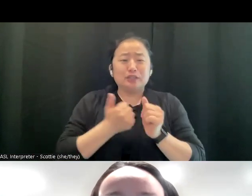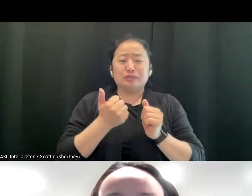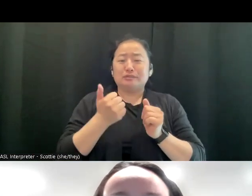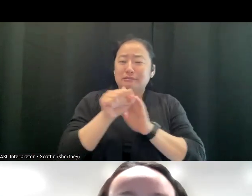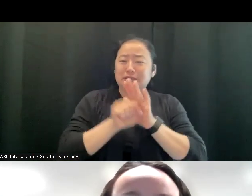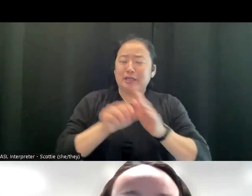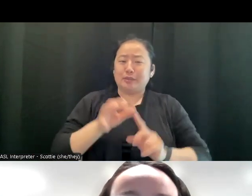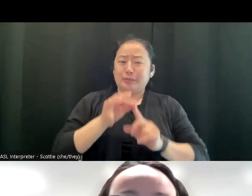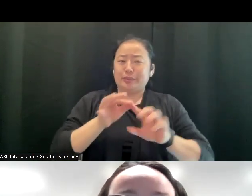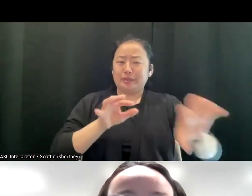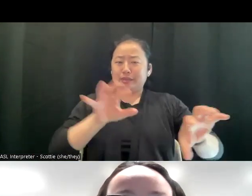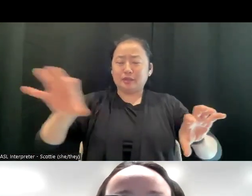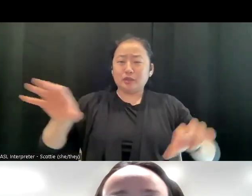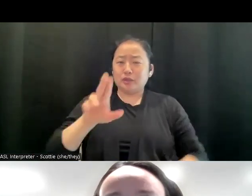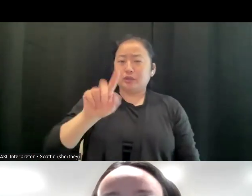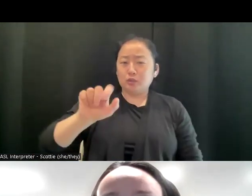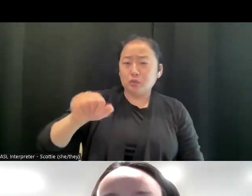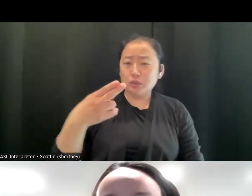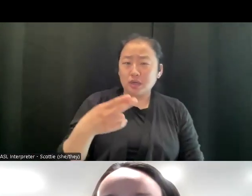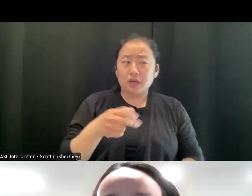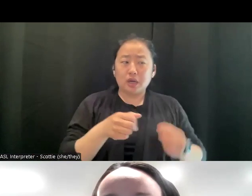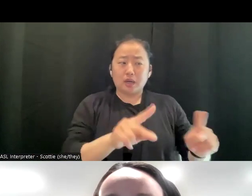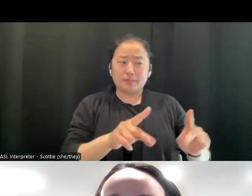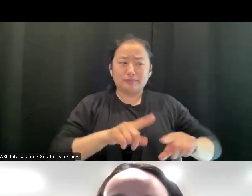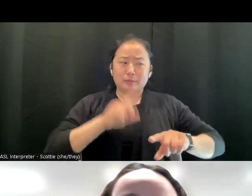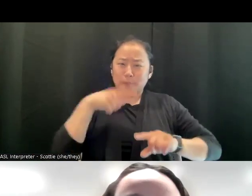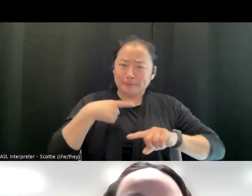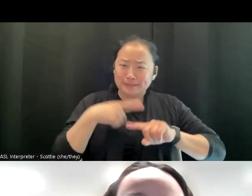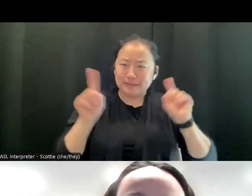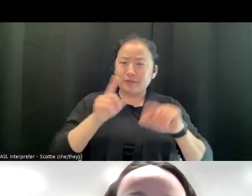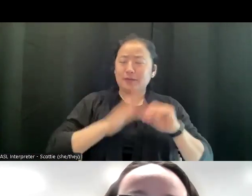Opportunities in Utah are a lot different than New York and a lot different than Georgia so it really